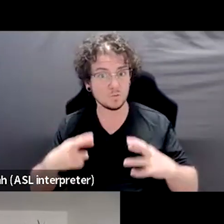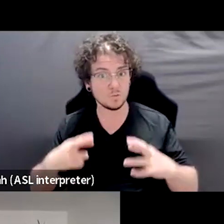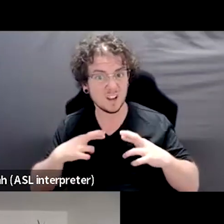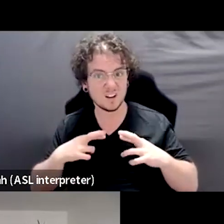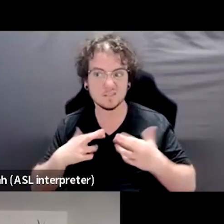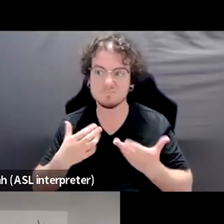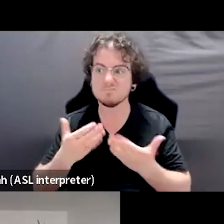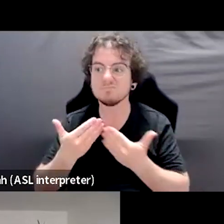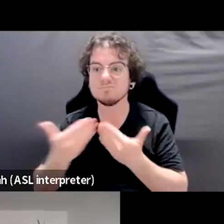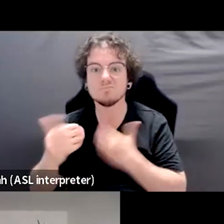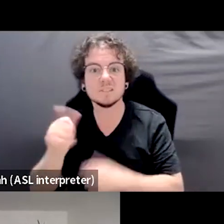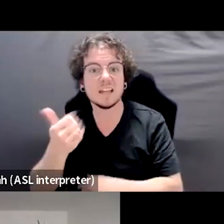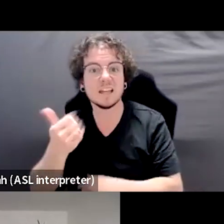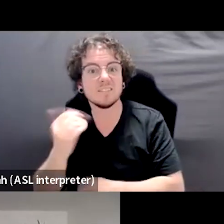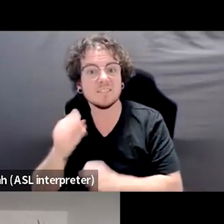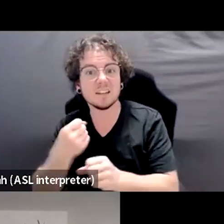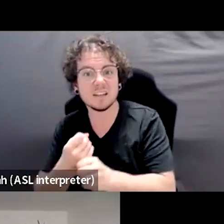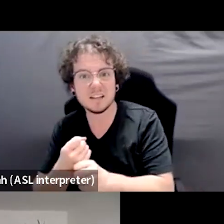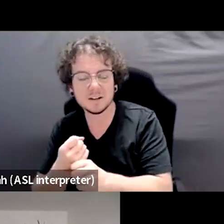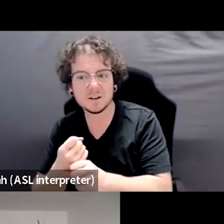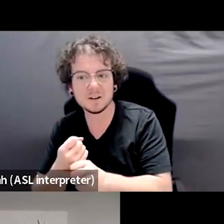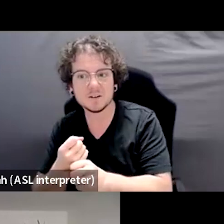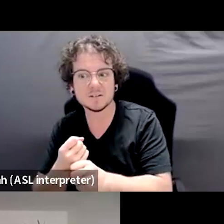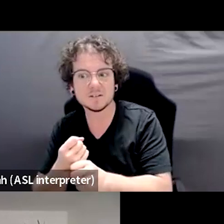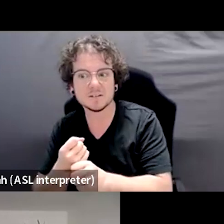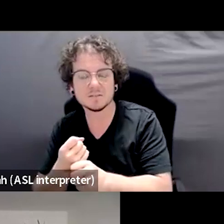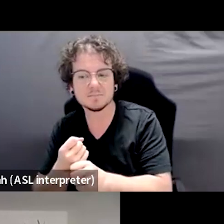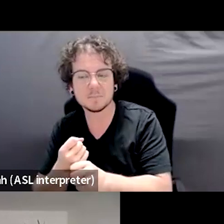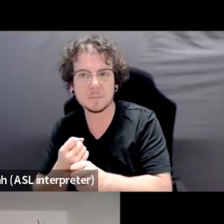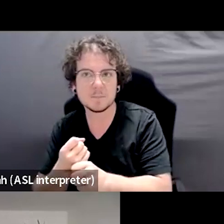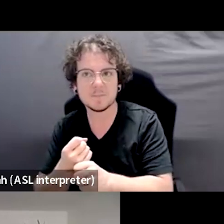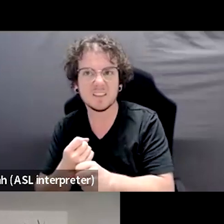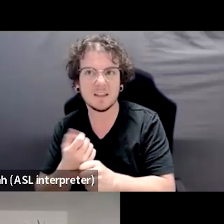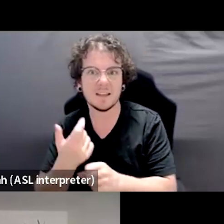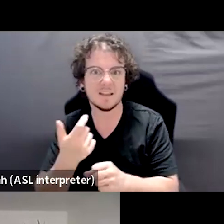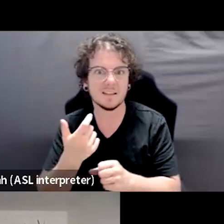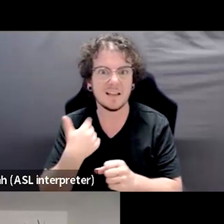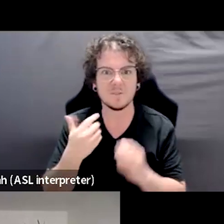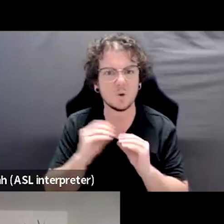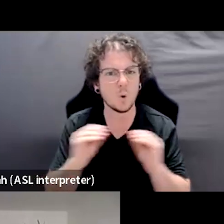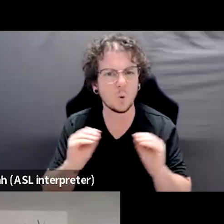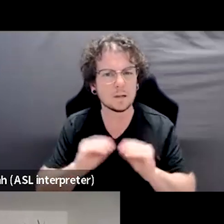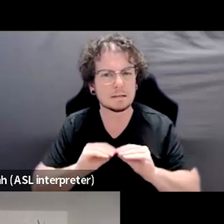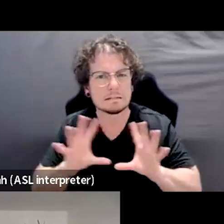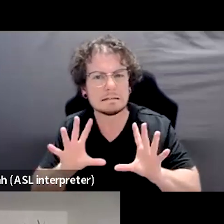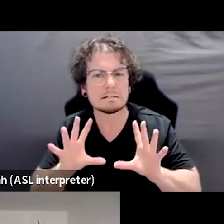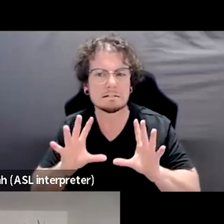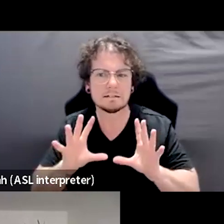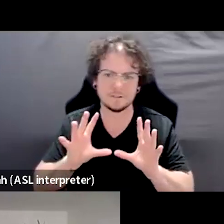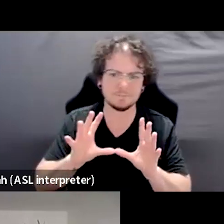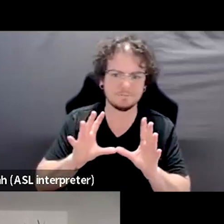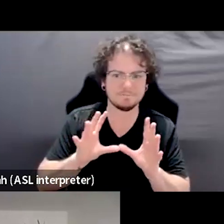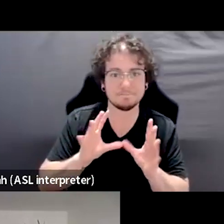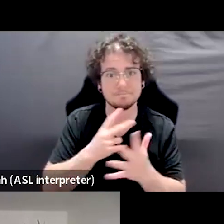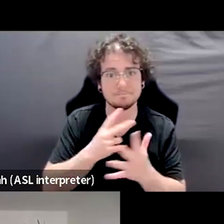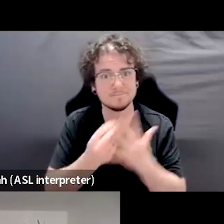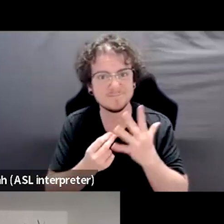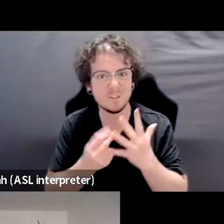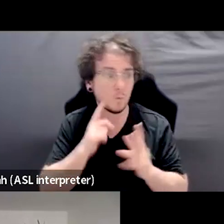years. There is no clear way that that's going to sharpen, both in terms of the people but also in